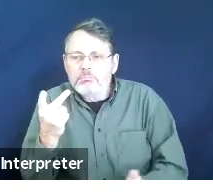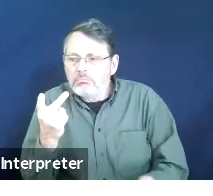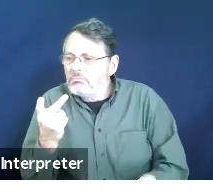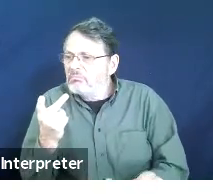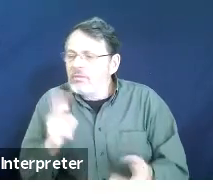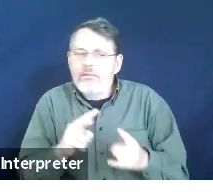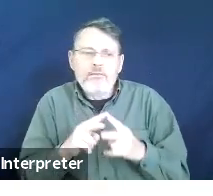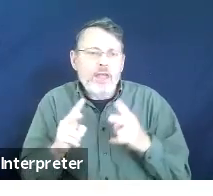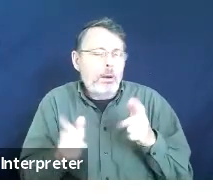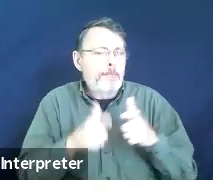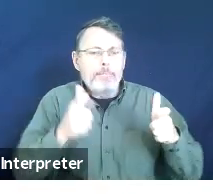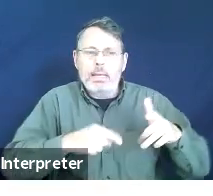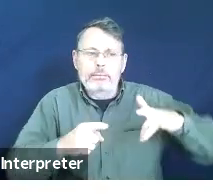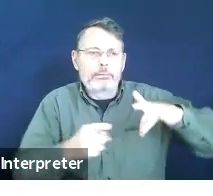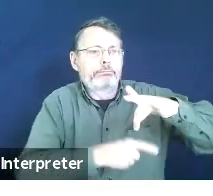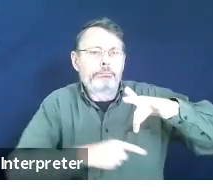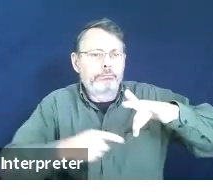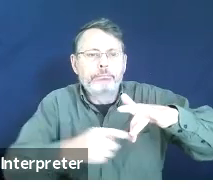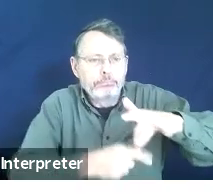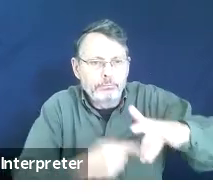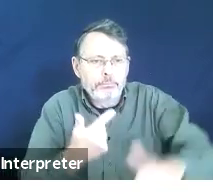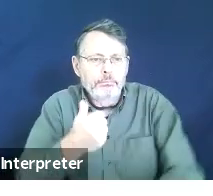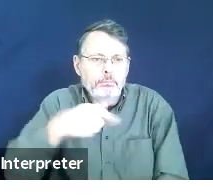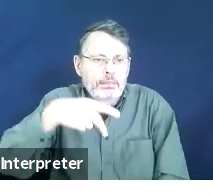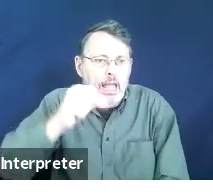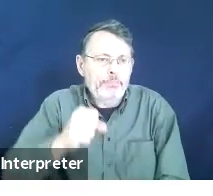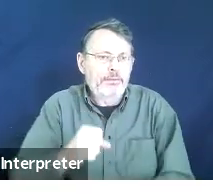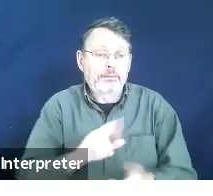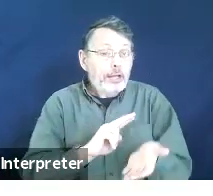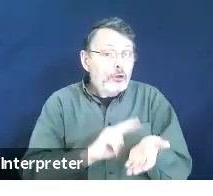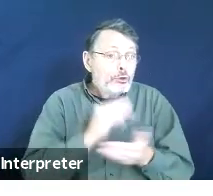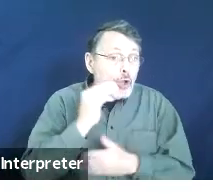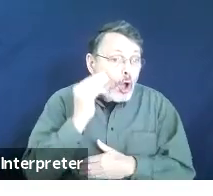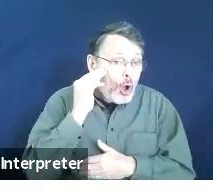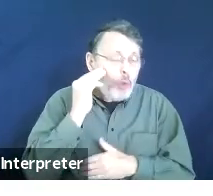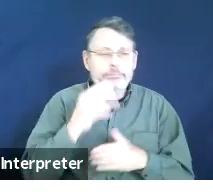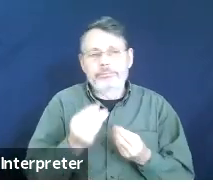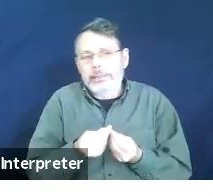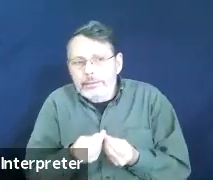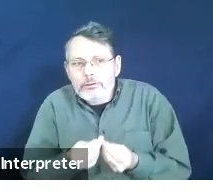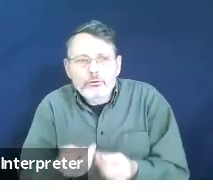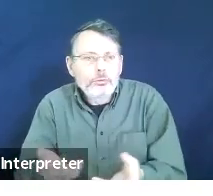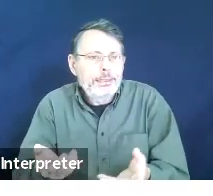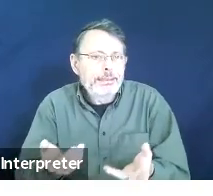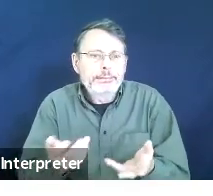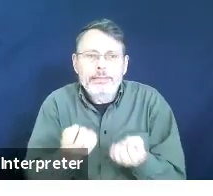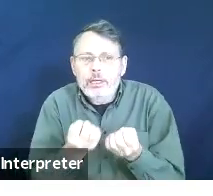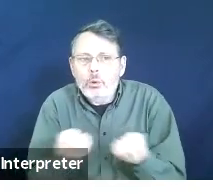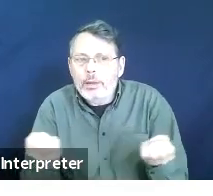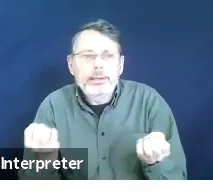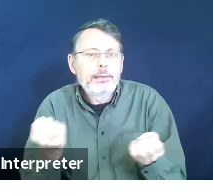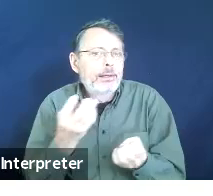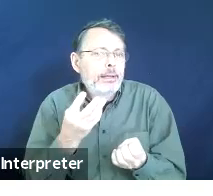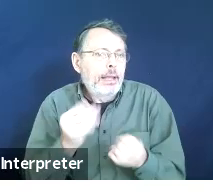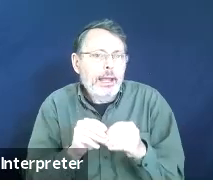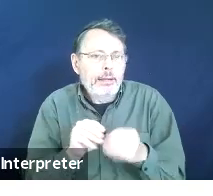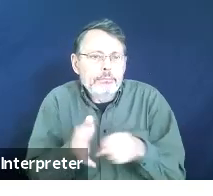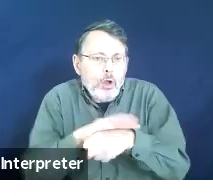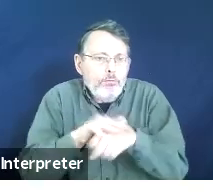large gaps in nursing homes and distributions of equipment and spread of COVID and nursing